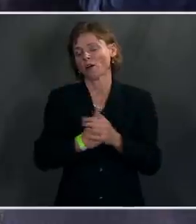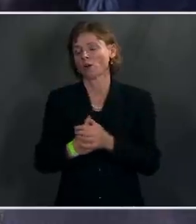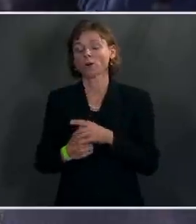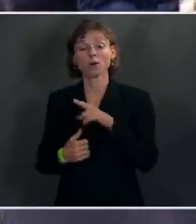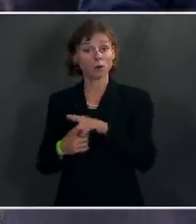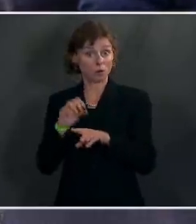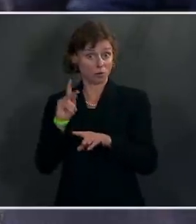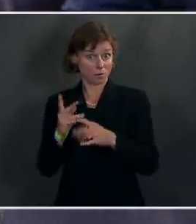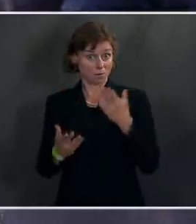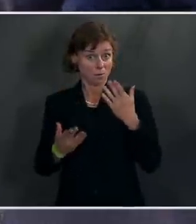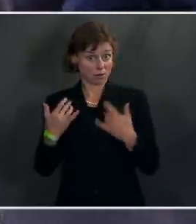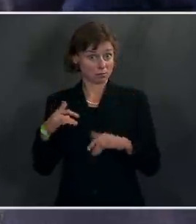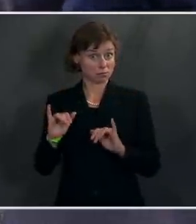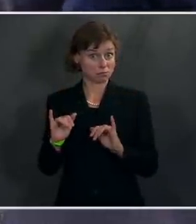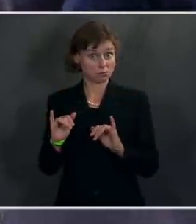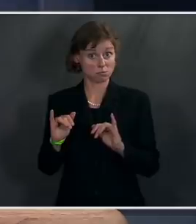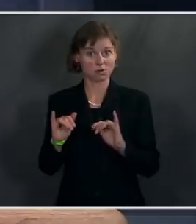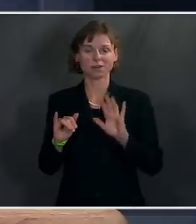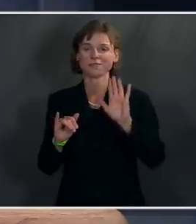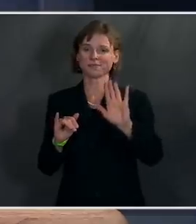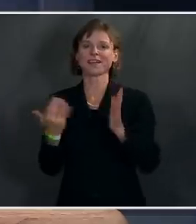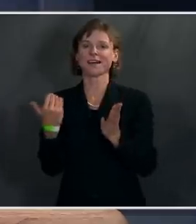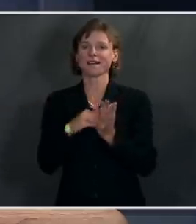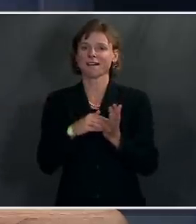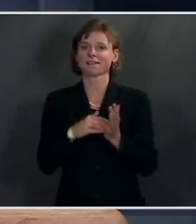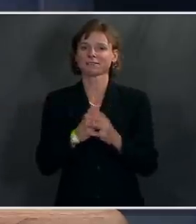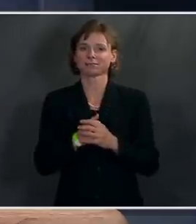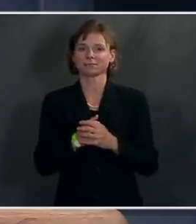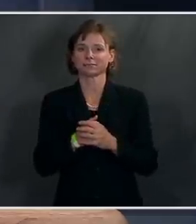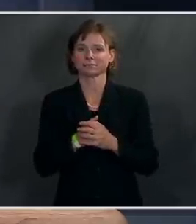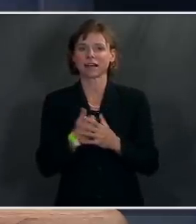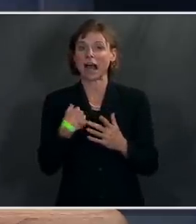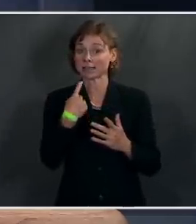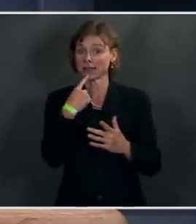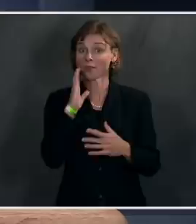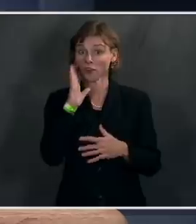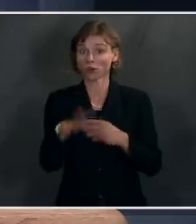but just isn't doing it immediately? Ms. Psaki: Again, I was saying that there are additional steps the president will take,